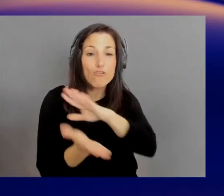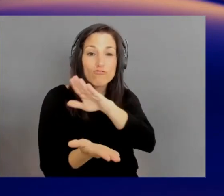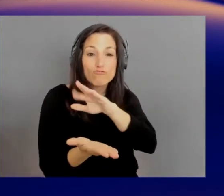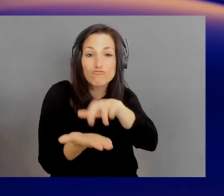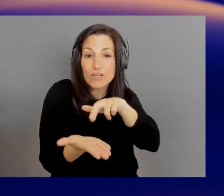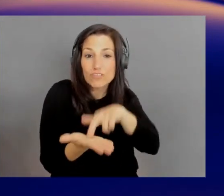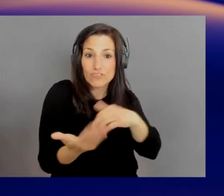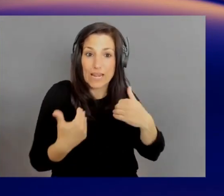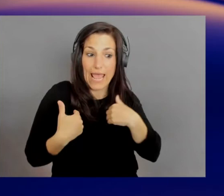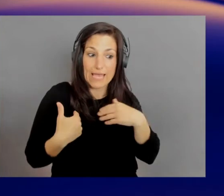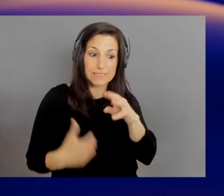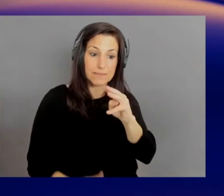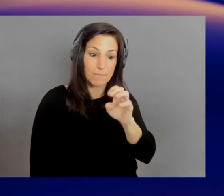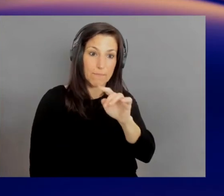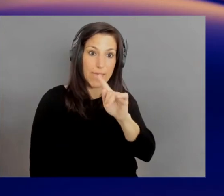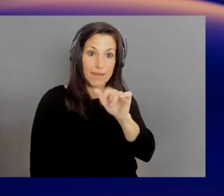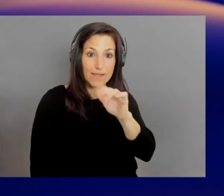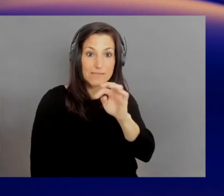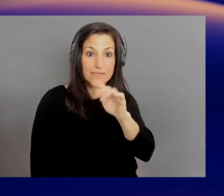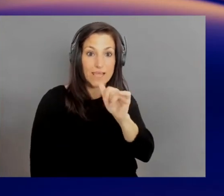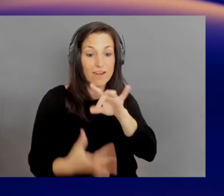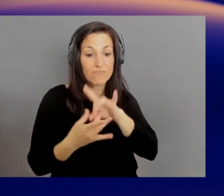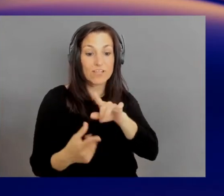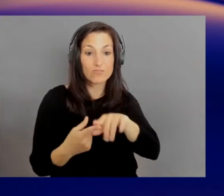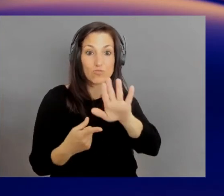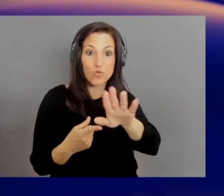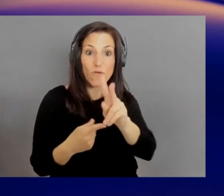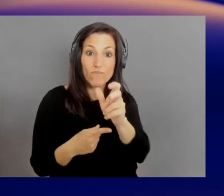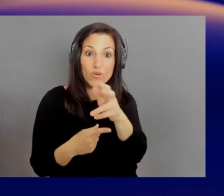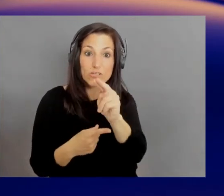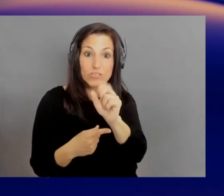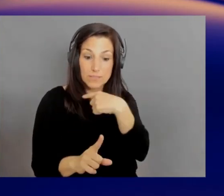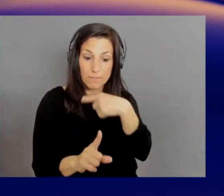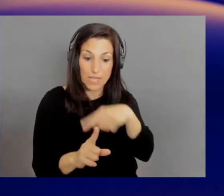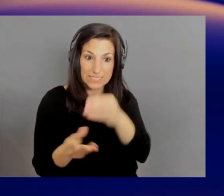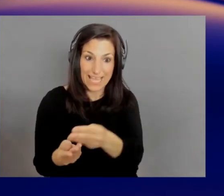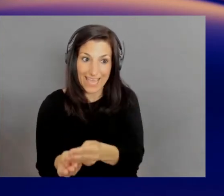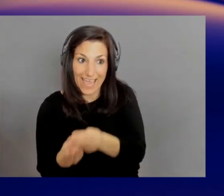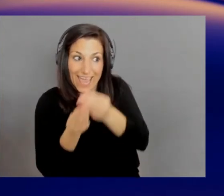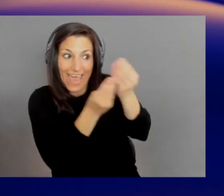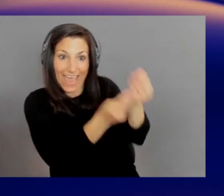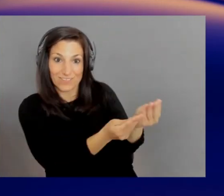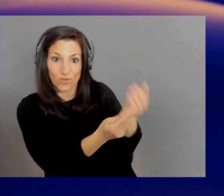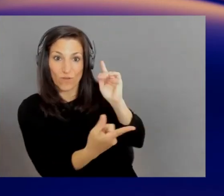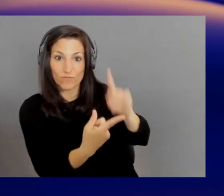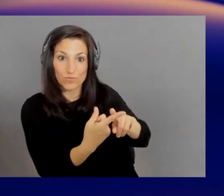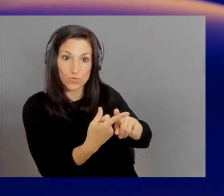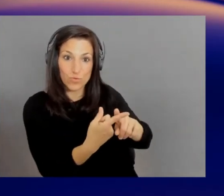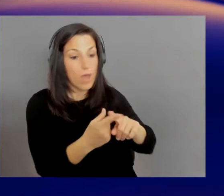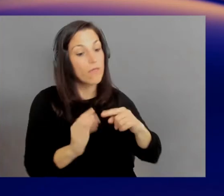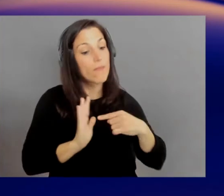but it also can become a handoff between those model build and model deployment steps, almost like a contract